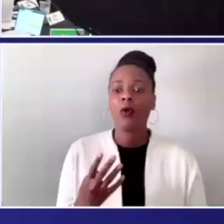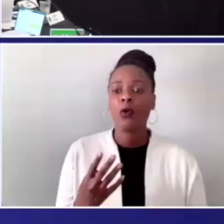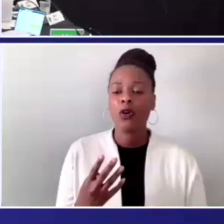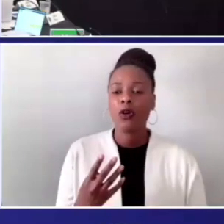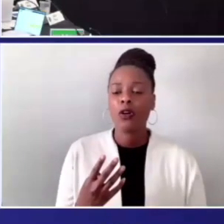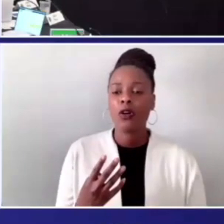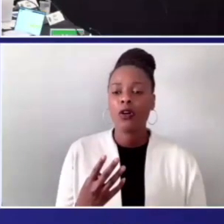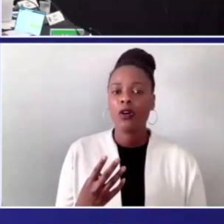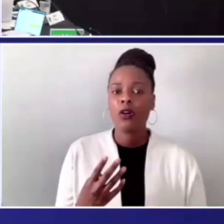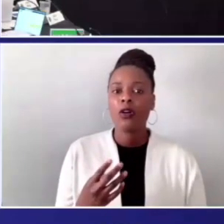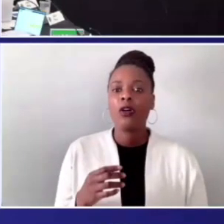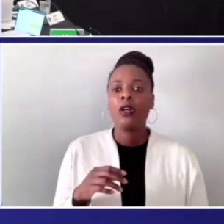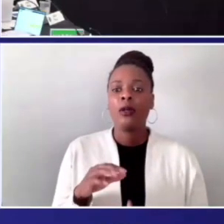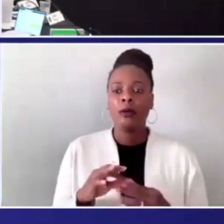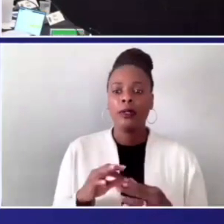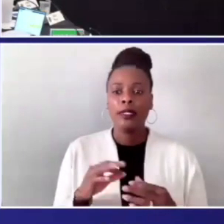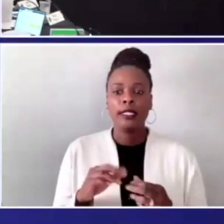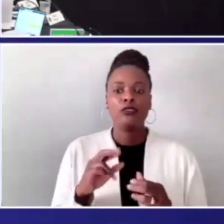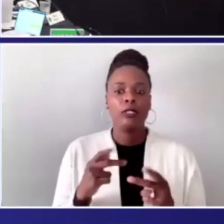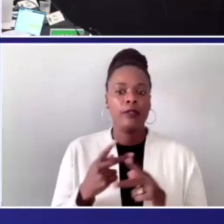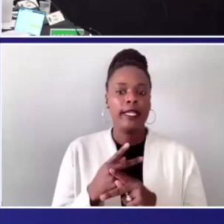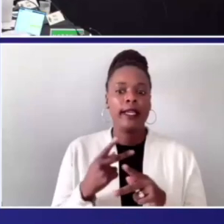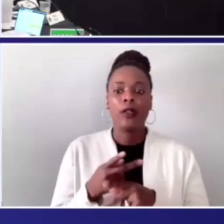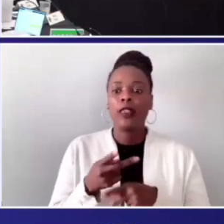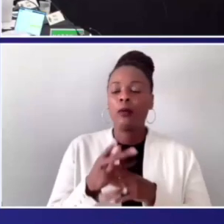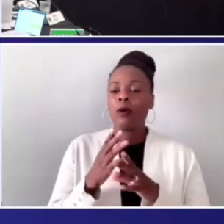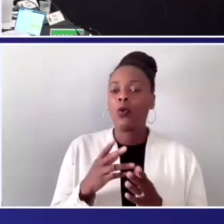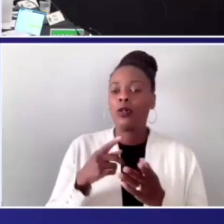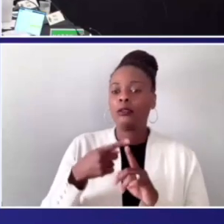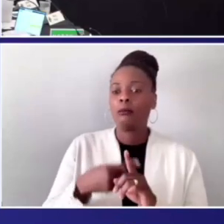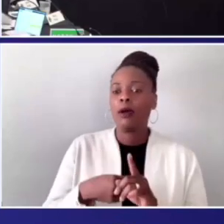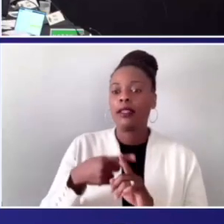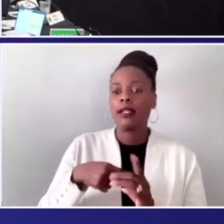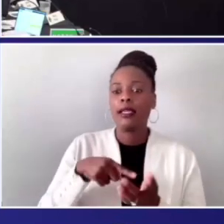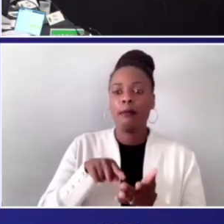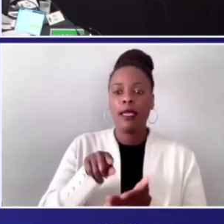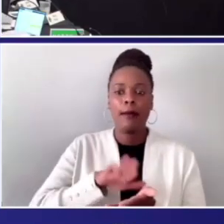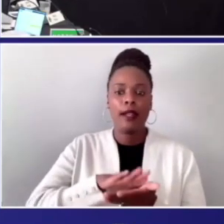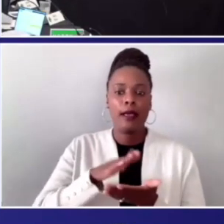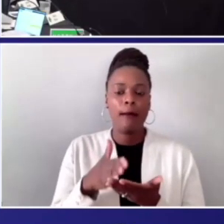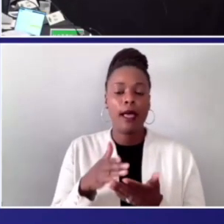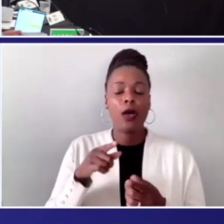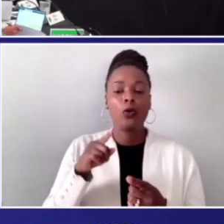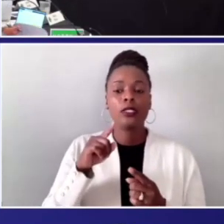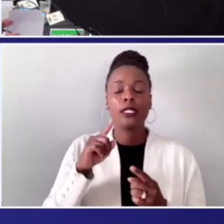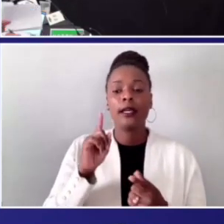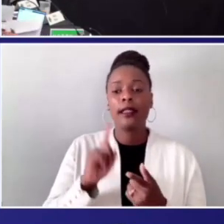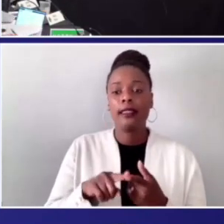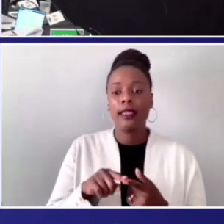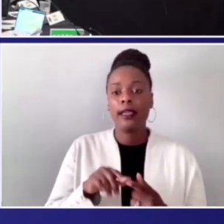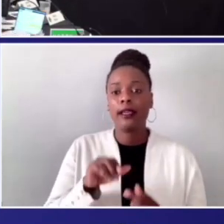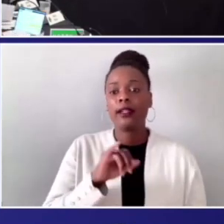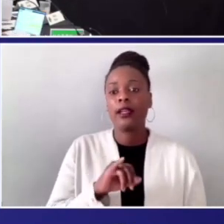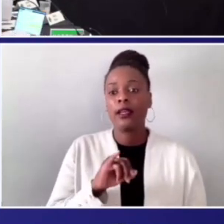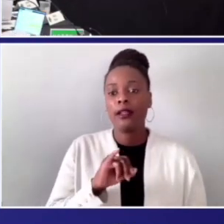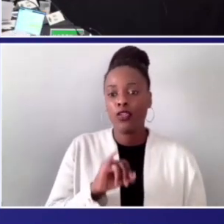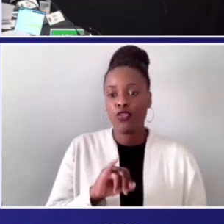monthly payment amount. And then in Romanette three, we take out partial financial hardship,